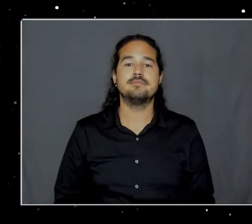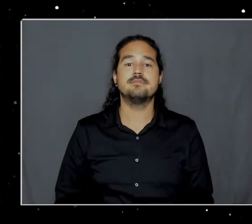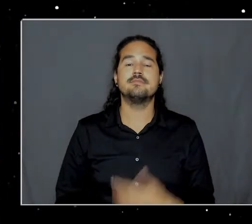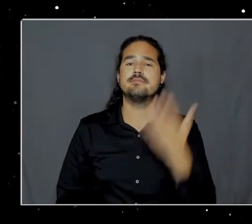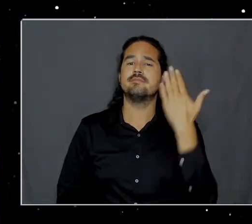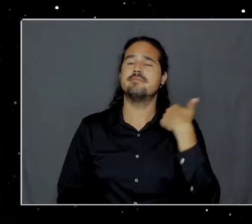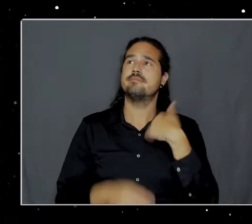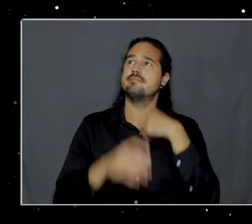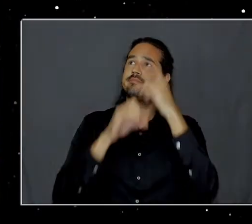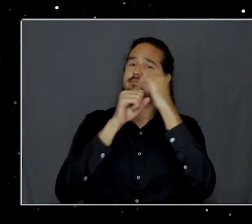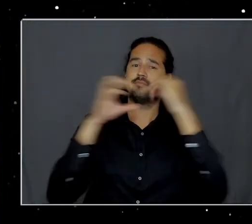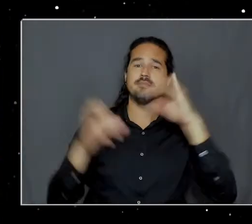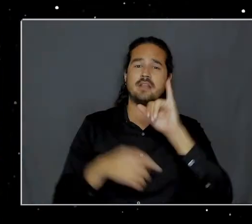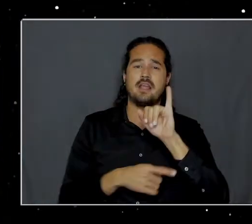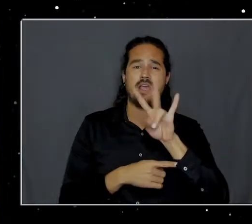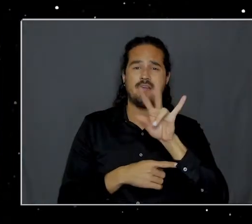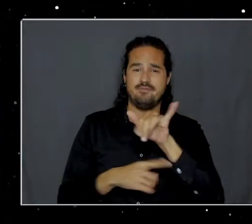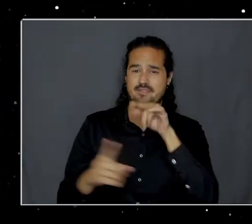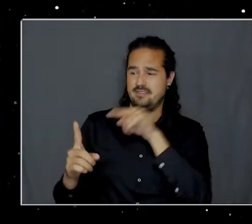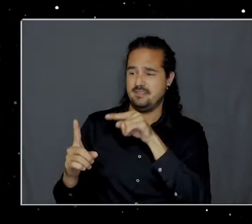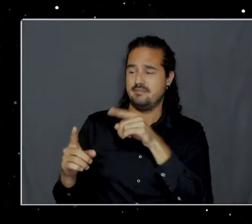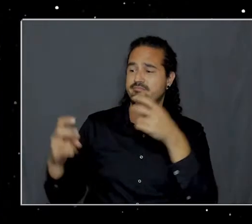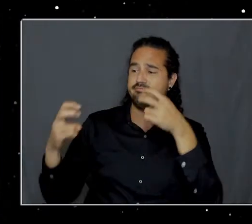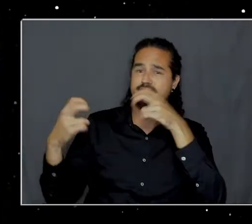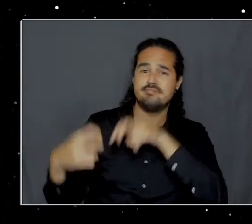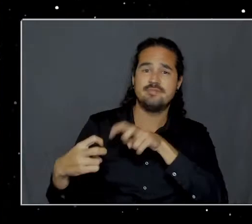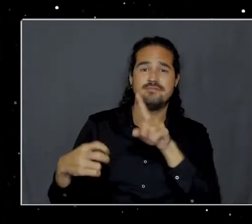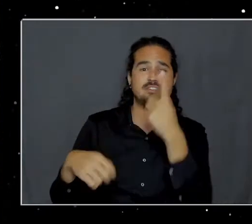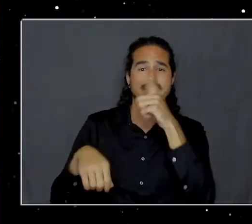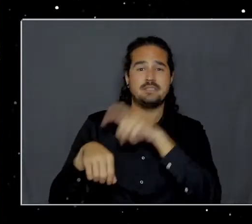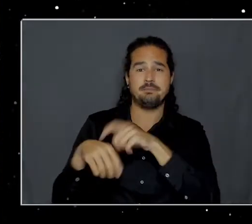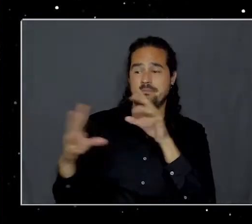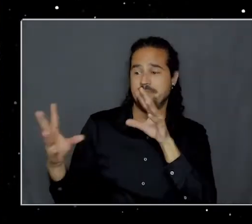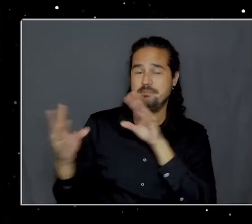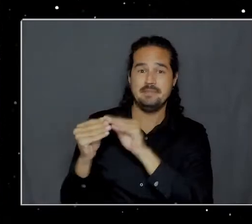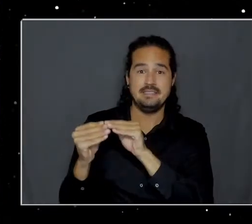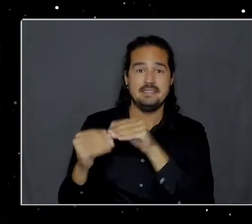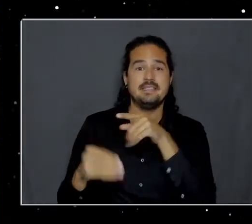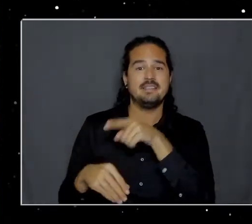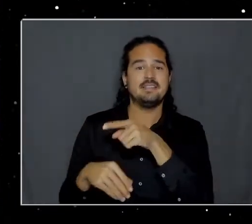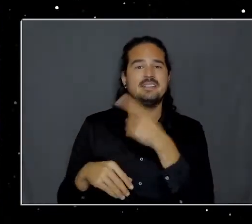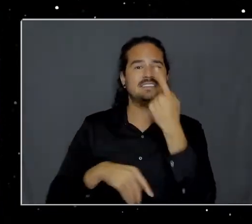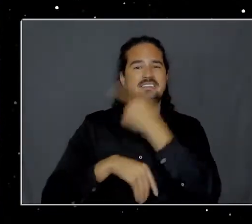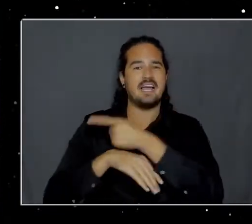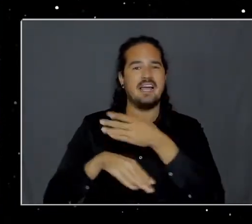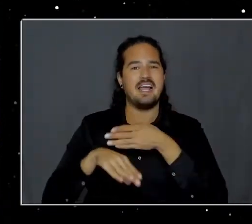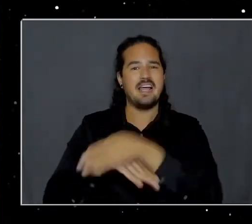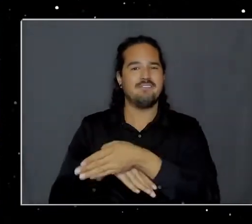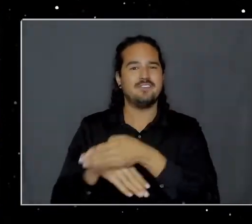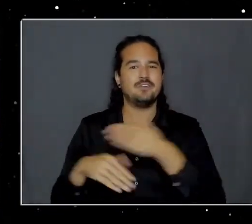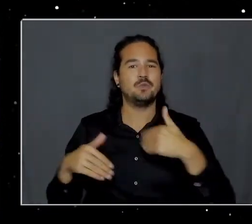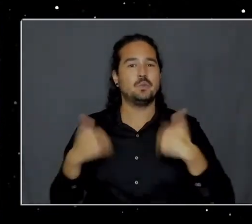EXPERIENCE WITH HER THAT COMES TO MIND IS THAT ONE DAY AFTER ONE OF OUR YOUNG ACTIVIST LEADERS WORKSHOPS, SHE SAID TO ME THAT SHE WANTED TO PUT OUR